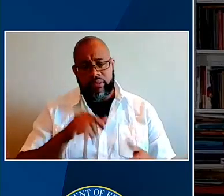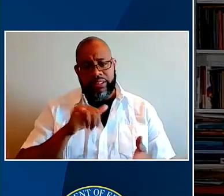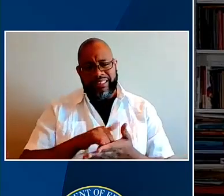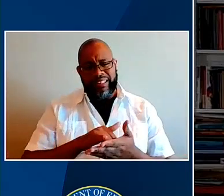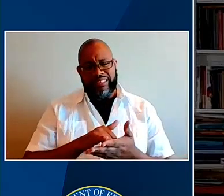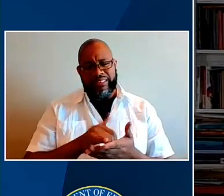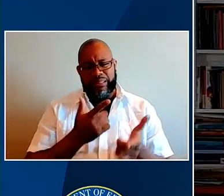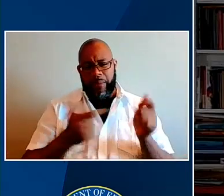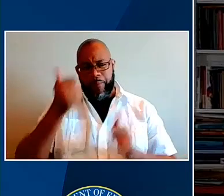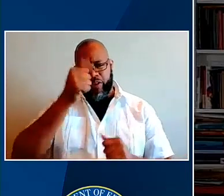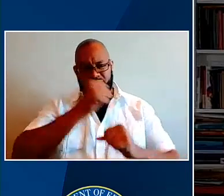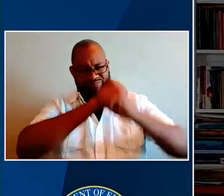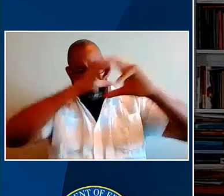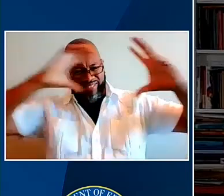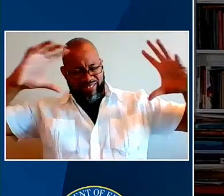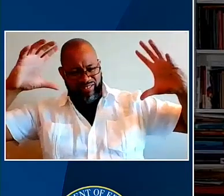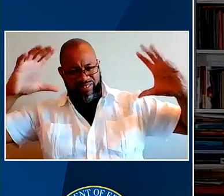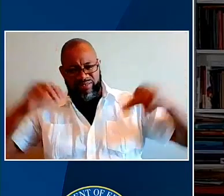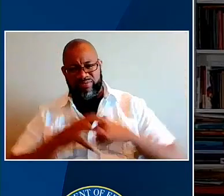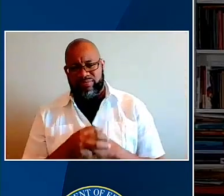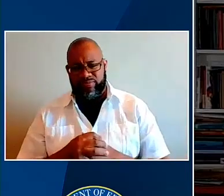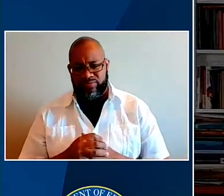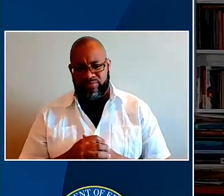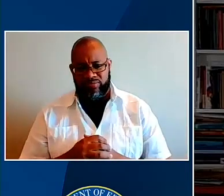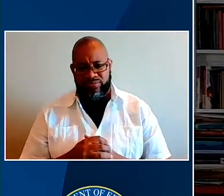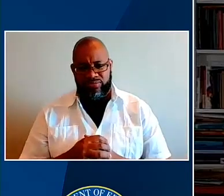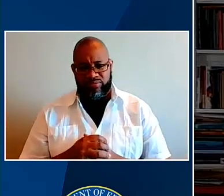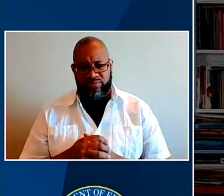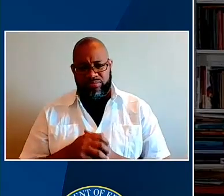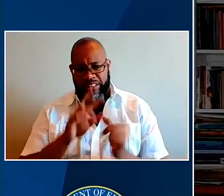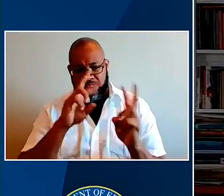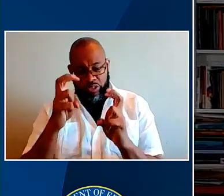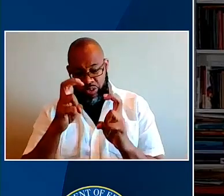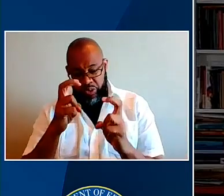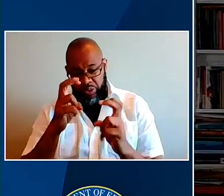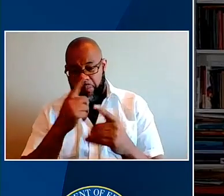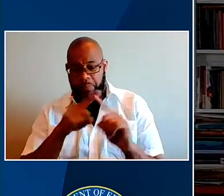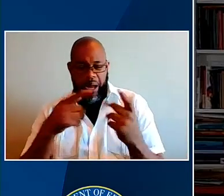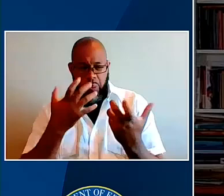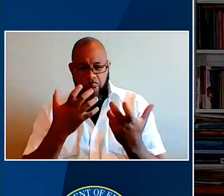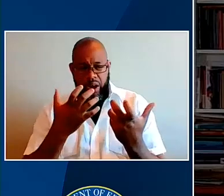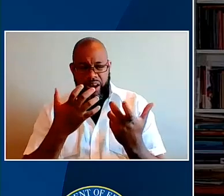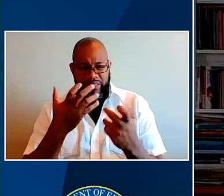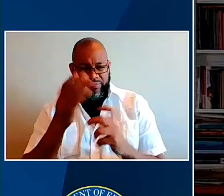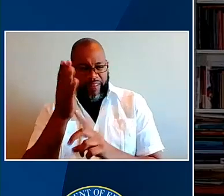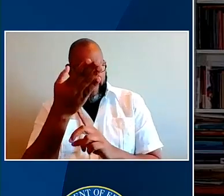picture framing issue, perhaps, but I just want to flag it for the Department's